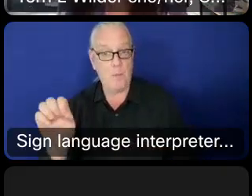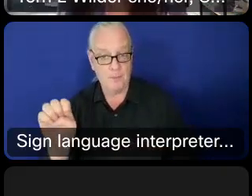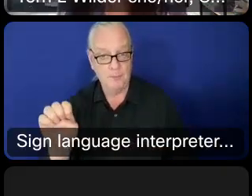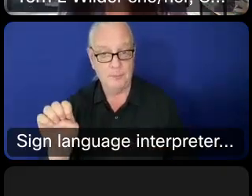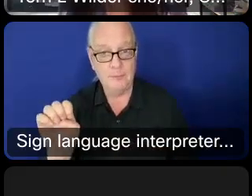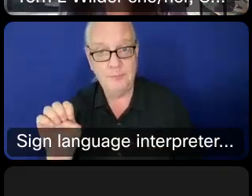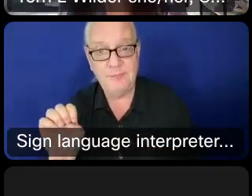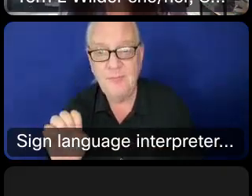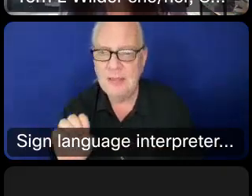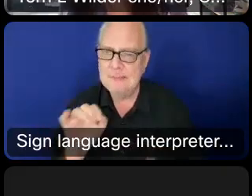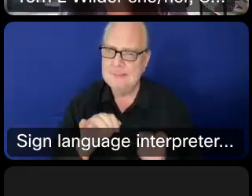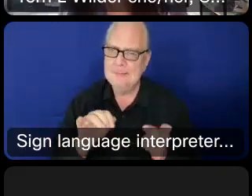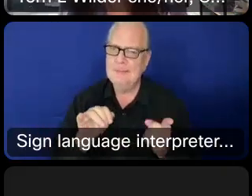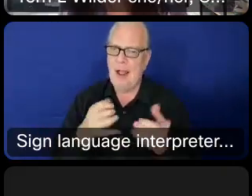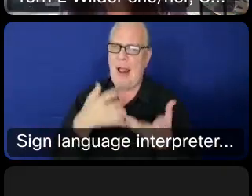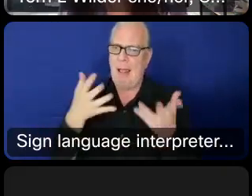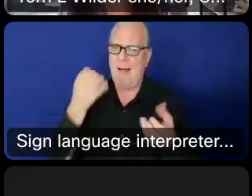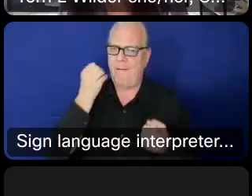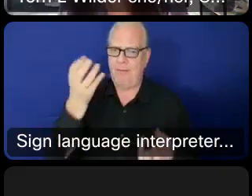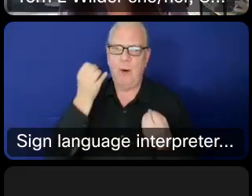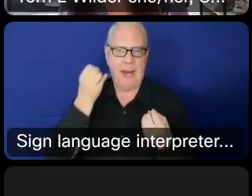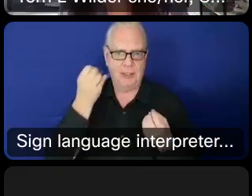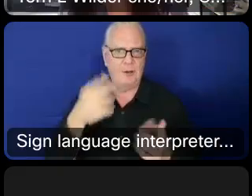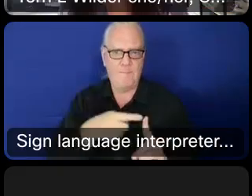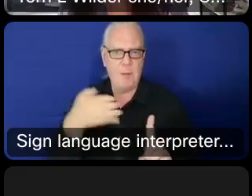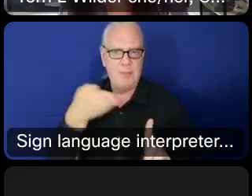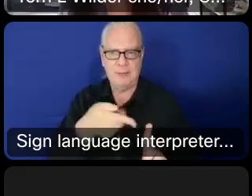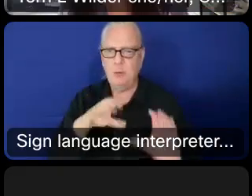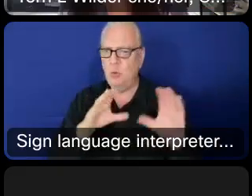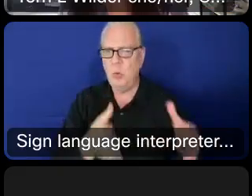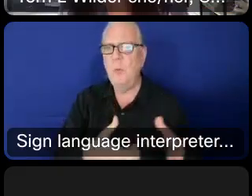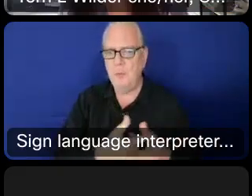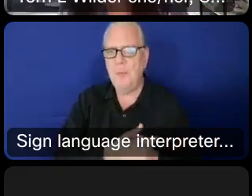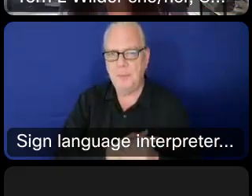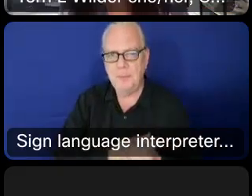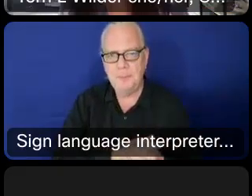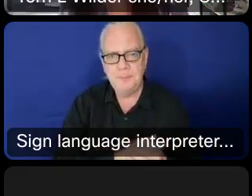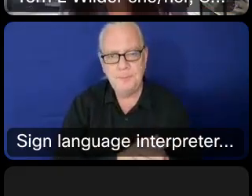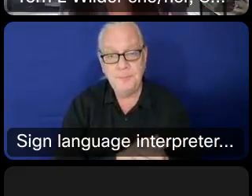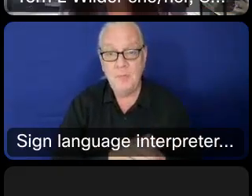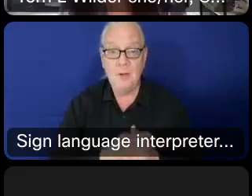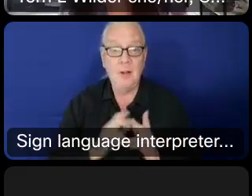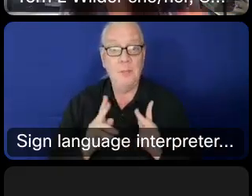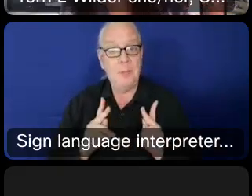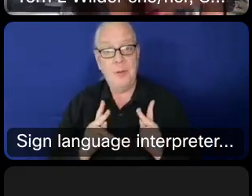of information came around, as folks living with HIV lived